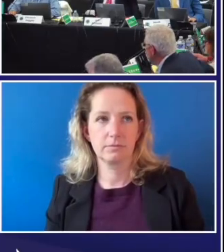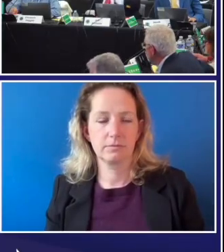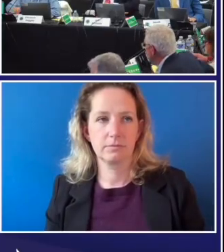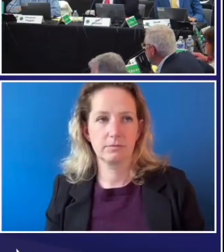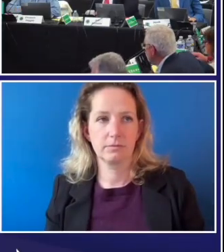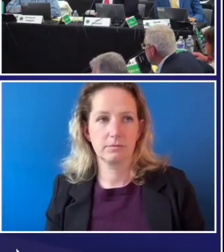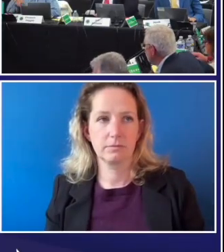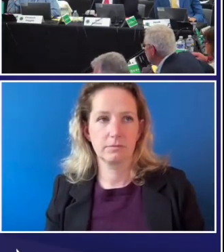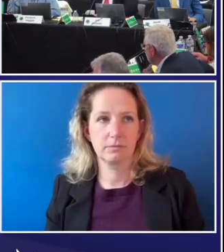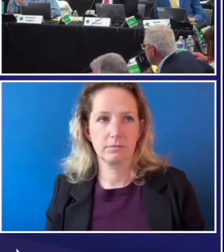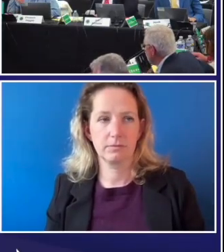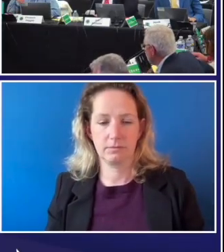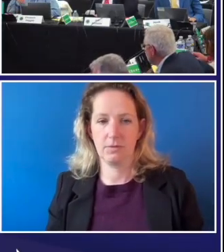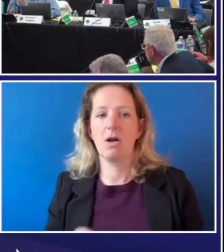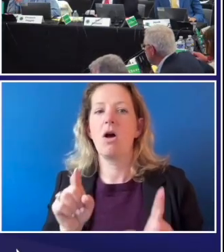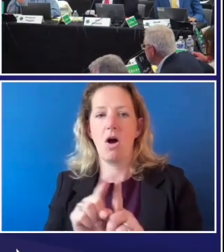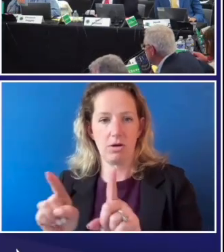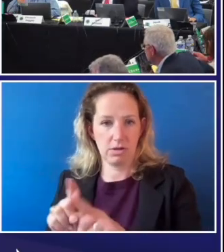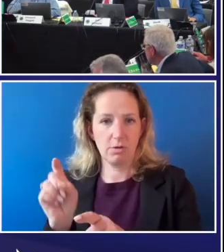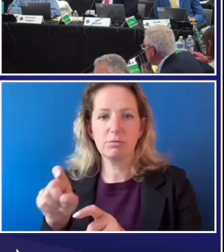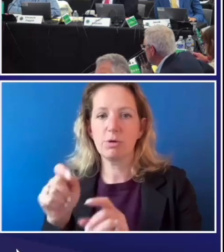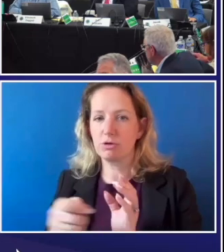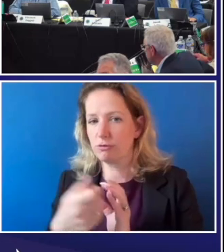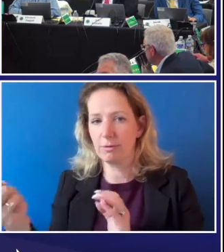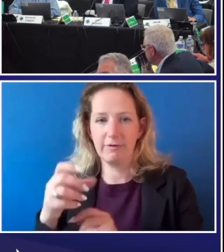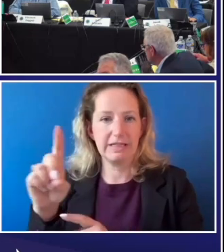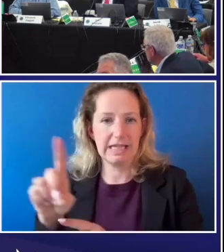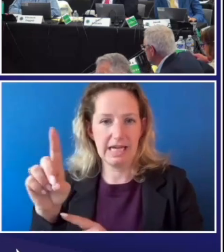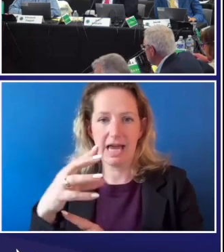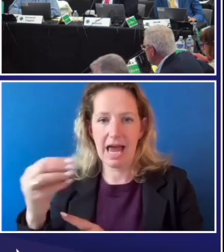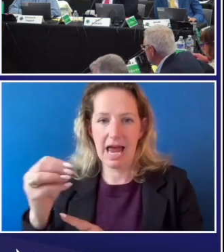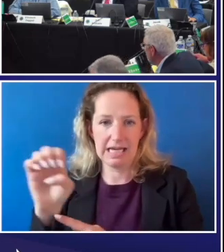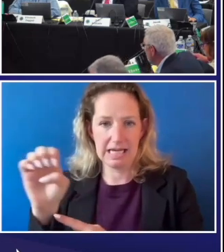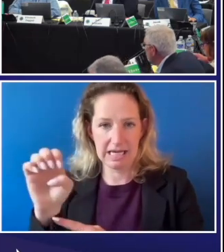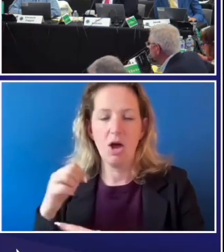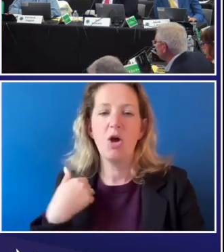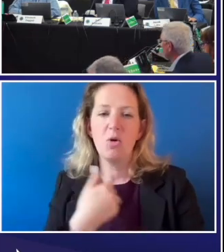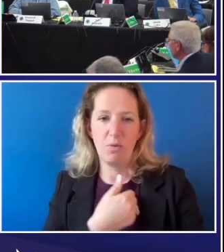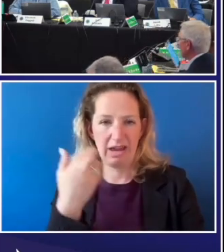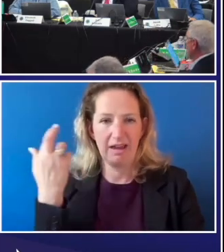Actually, it's also supposed to have removed D and E. So what we found is that we had other, um, timelines